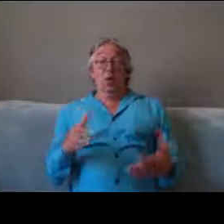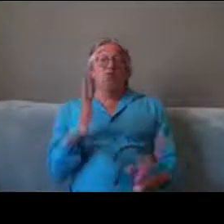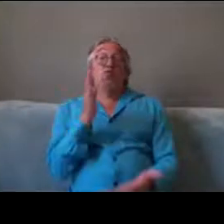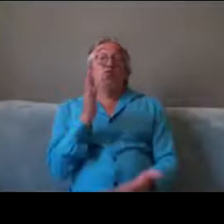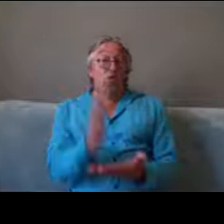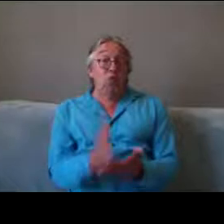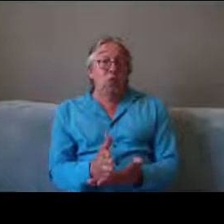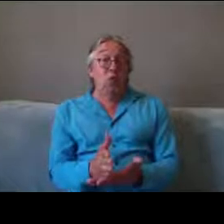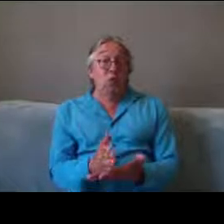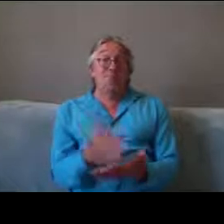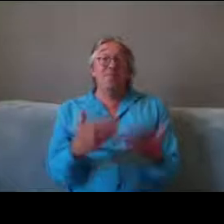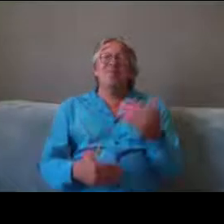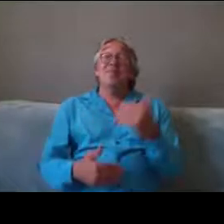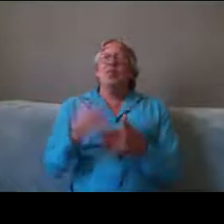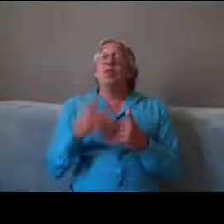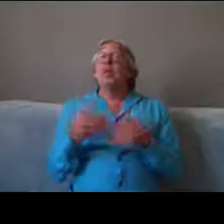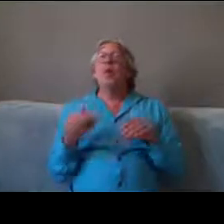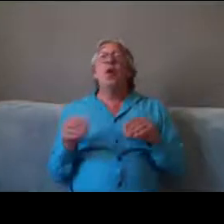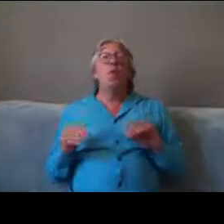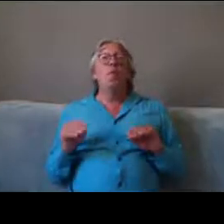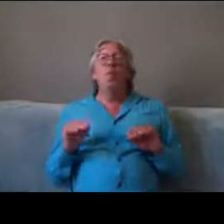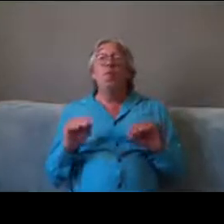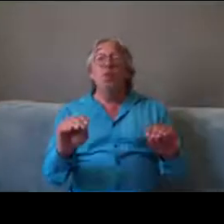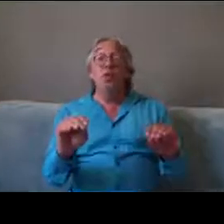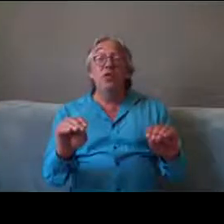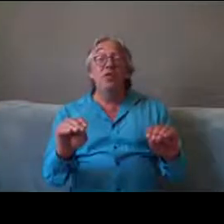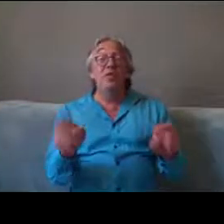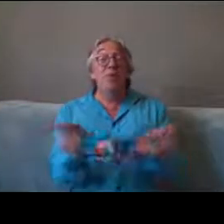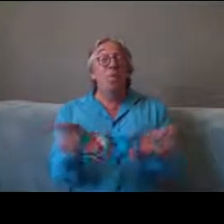managed by the national agencies in the different countries.